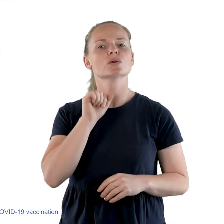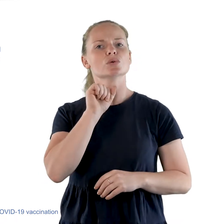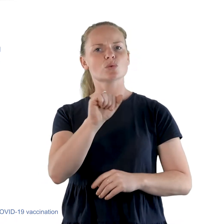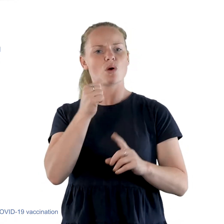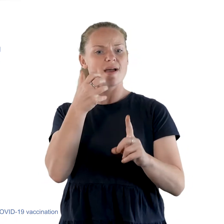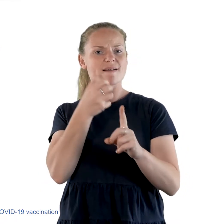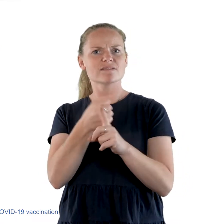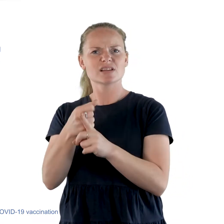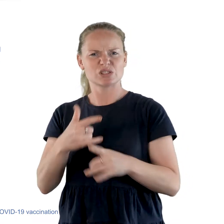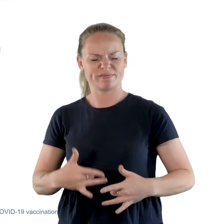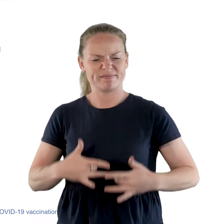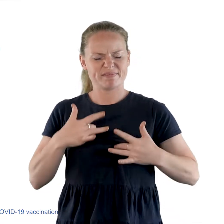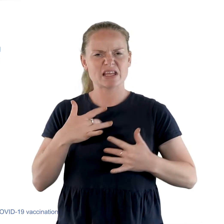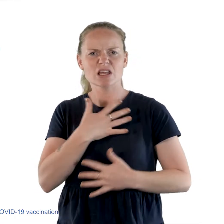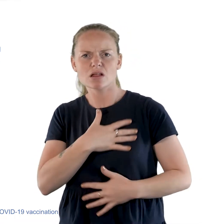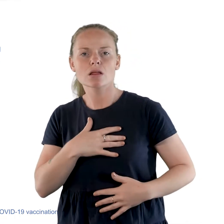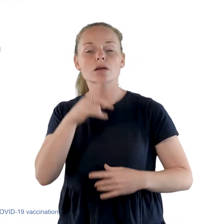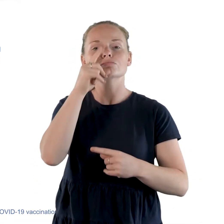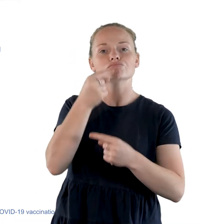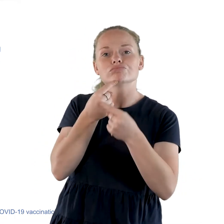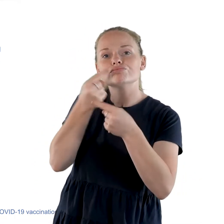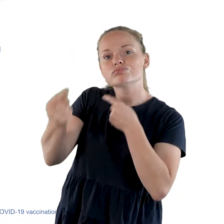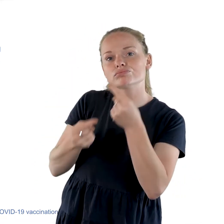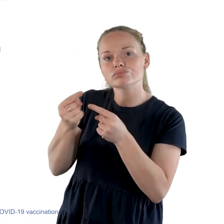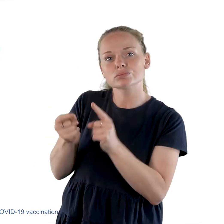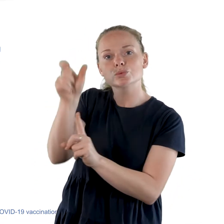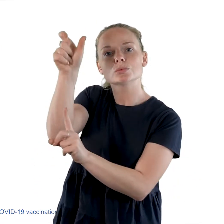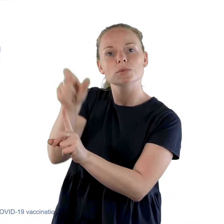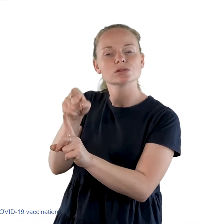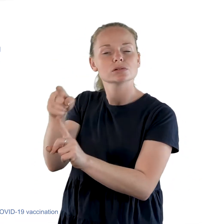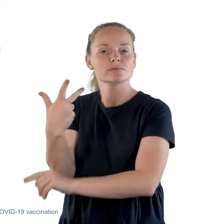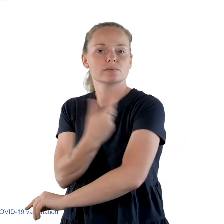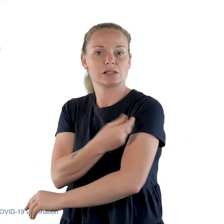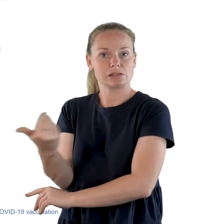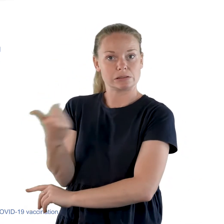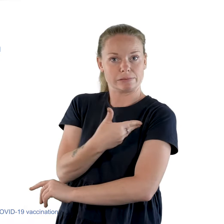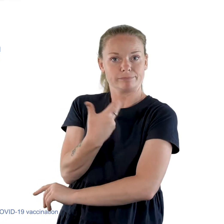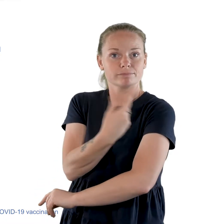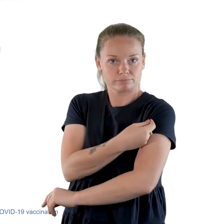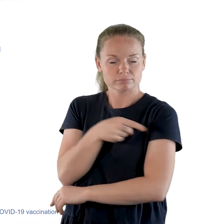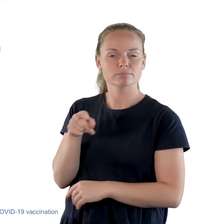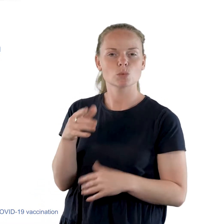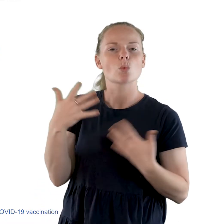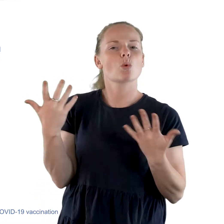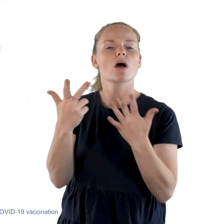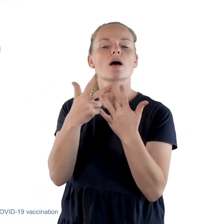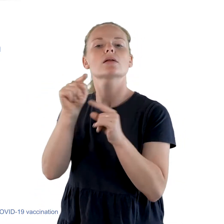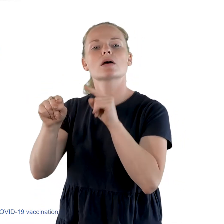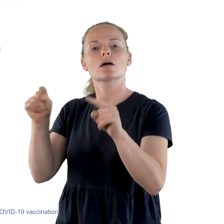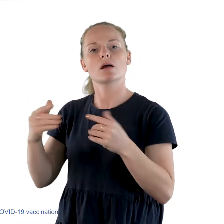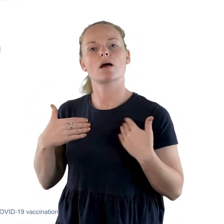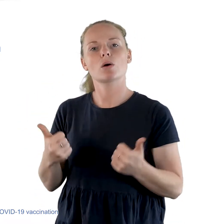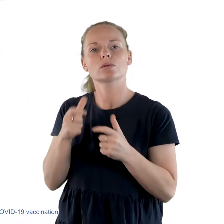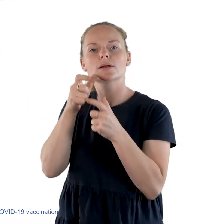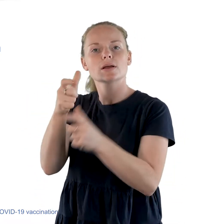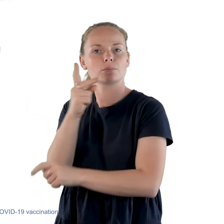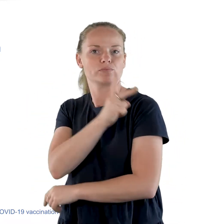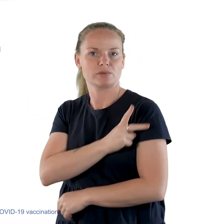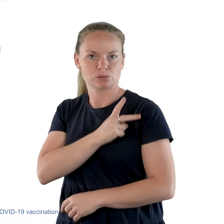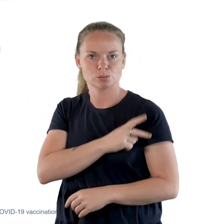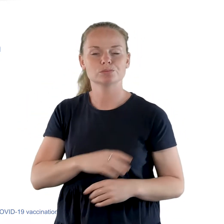You can report suspected side effects to your vaccination provider or other healthcare professional.